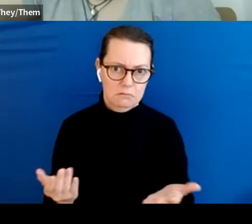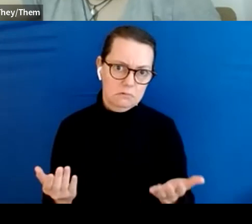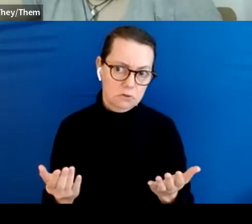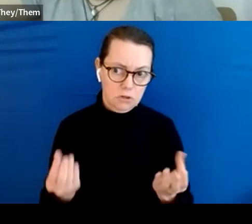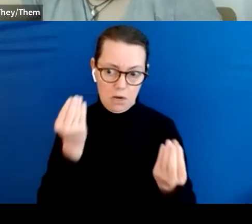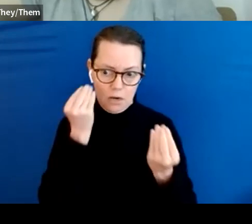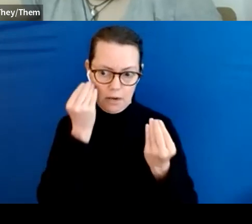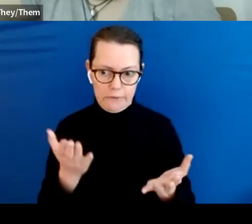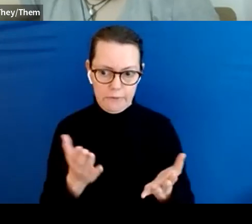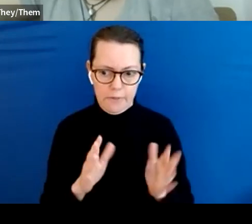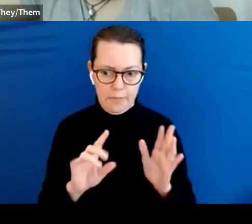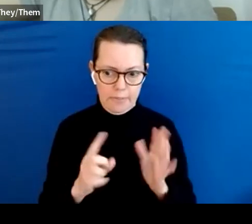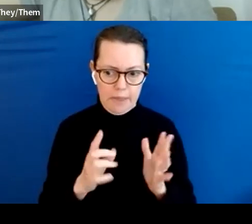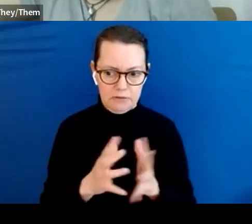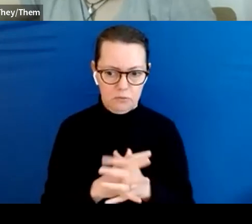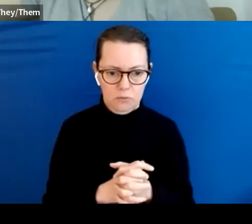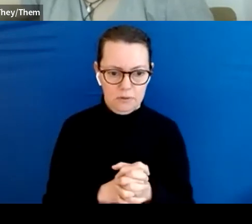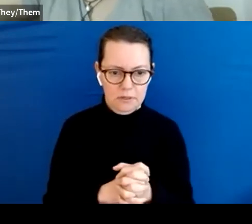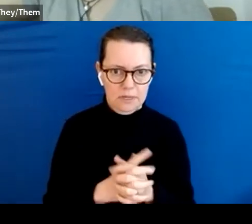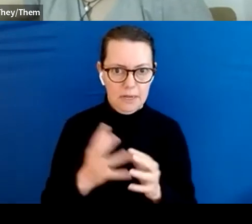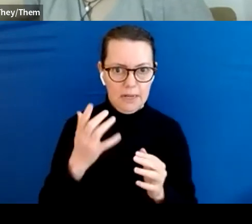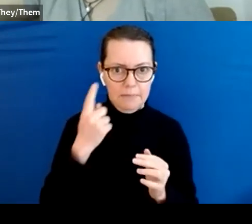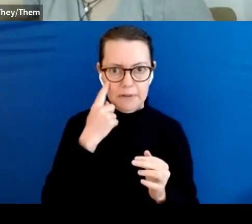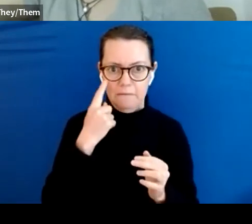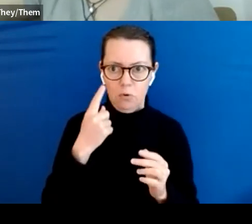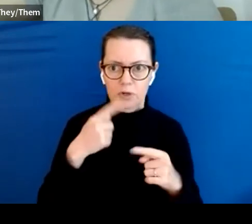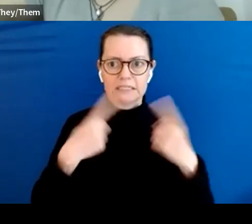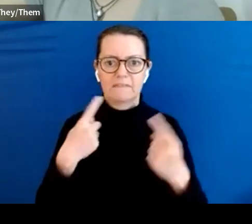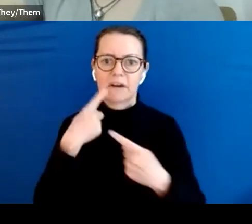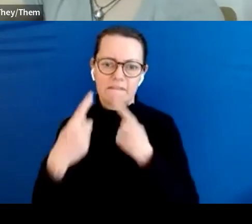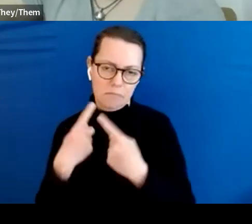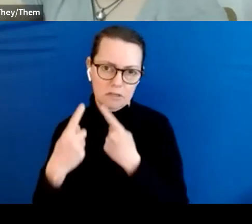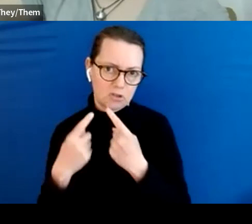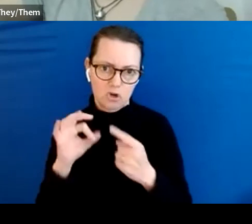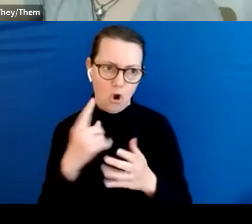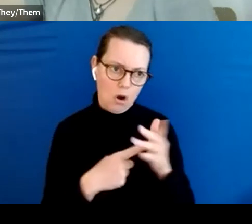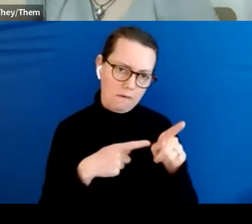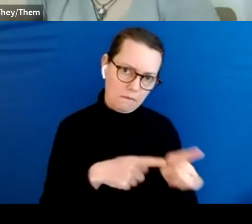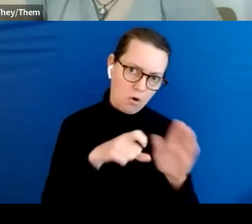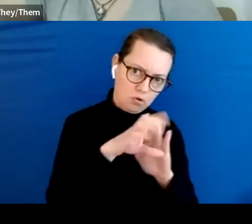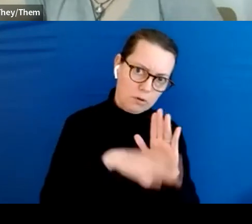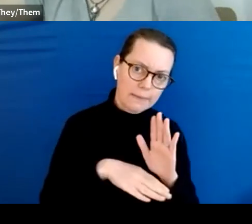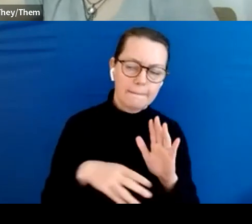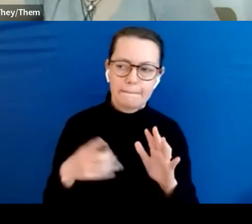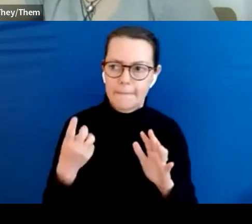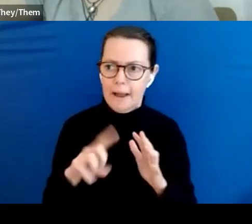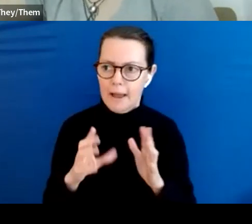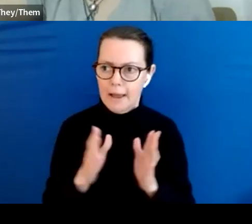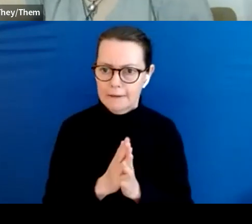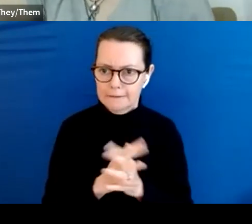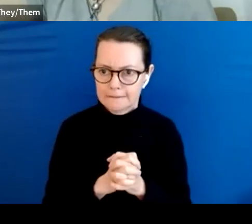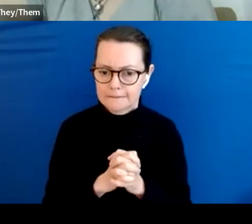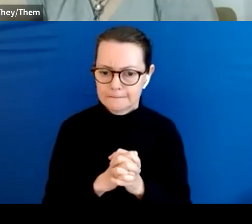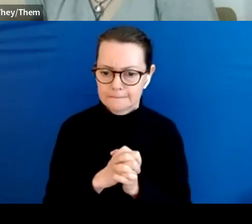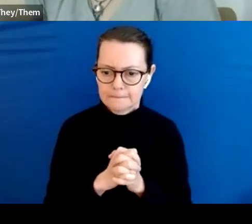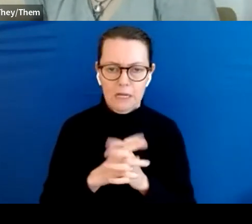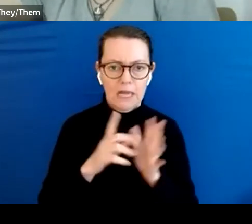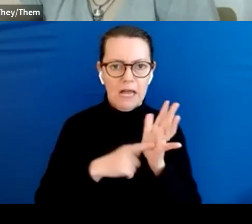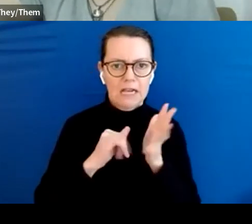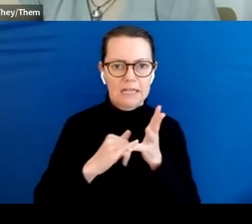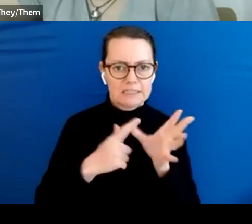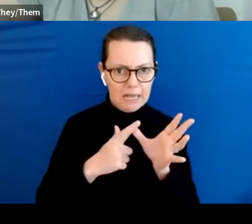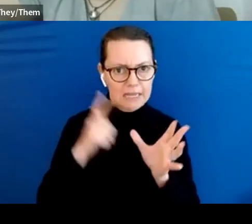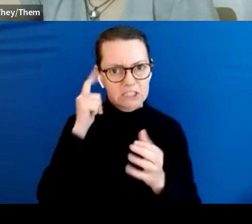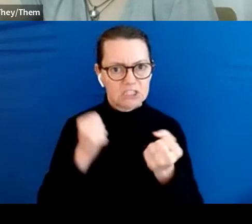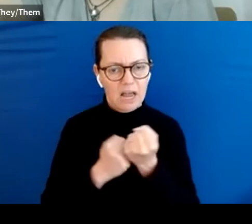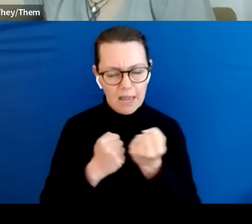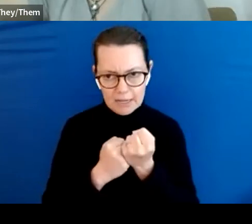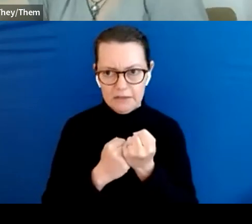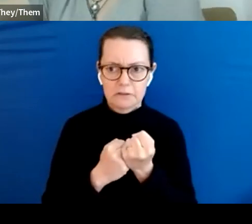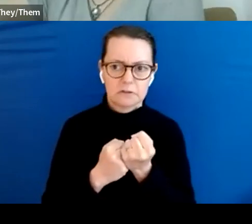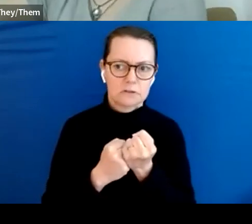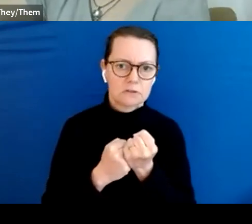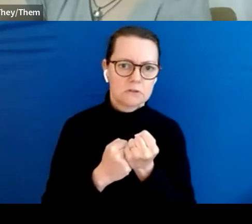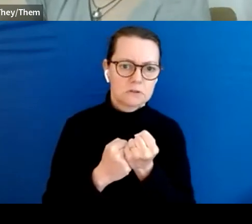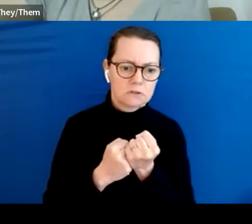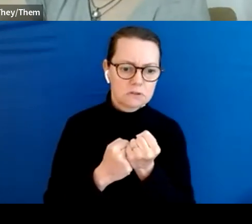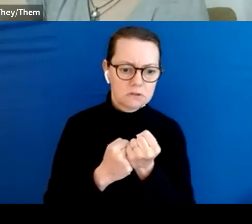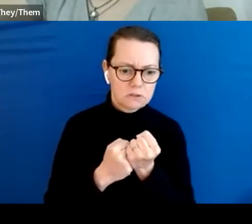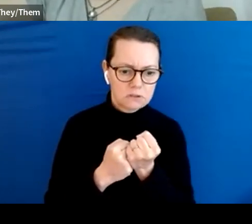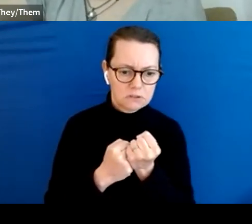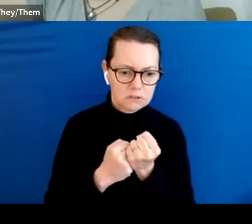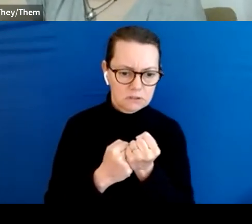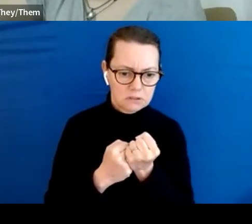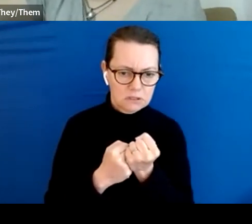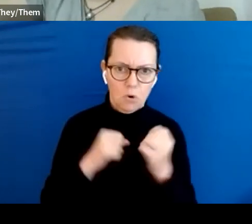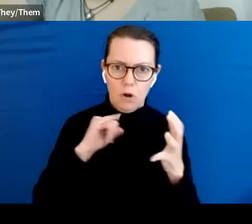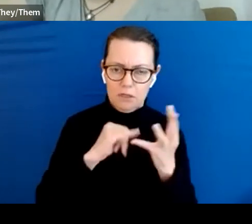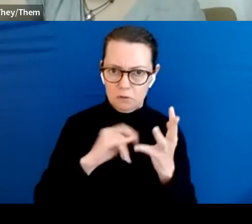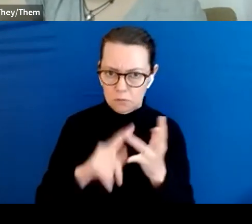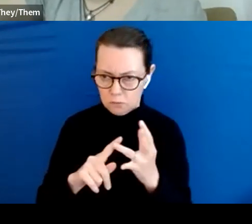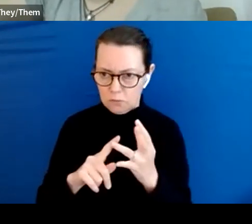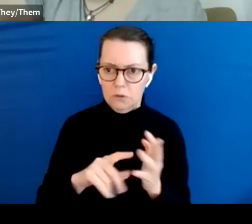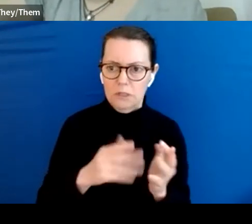Yeah, so just on that, just please look outside of the square, you are given within your spaces, and for LSA a teacher's aide support staff, all those kinds of people, please listen.